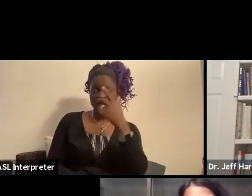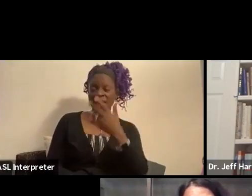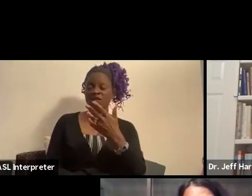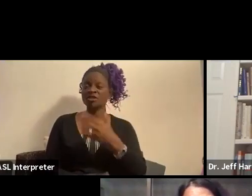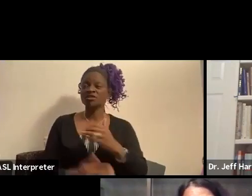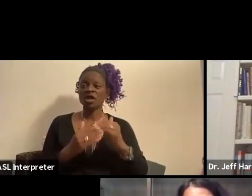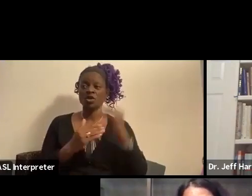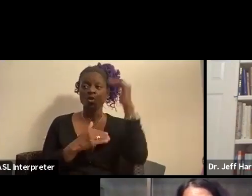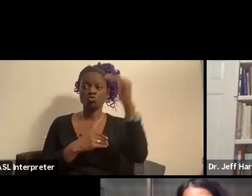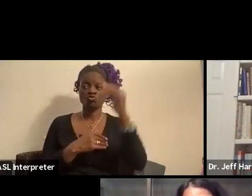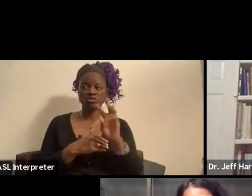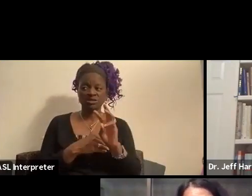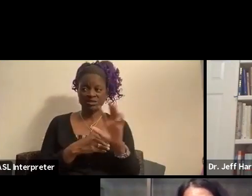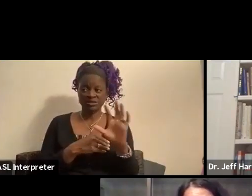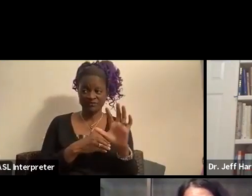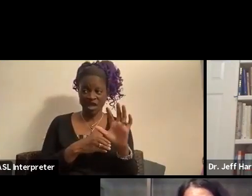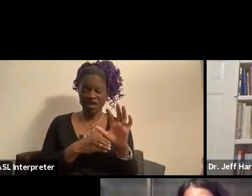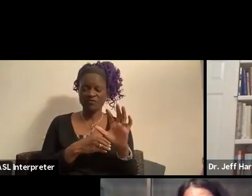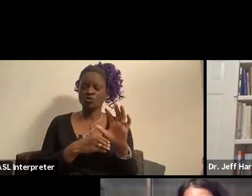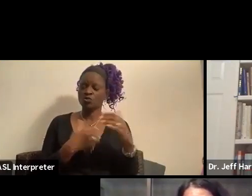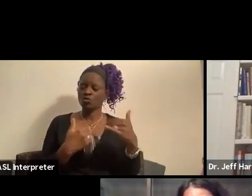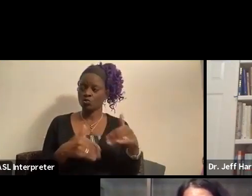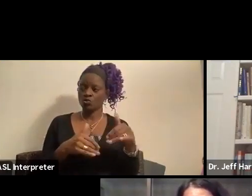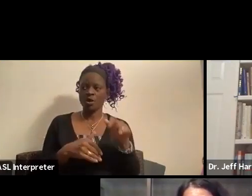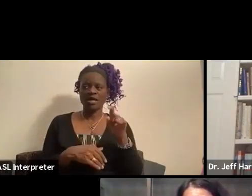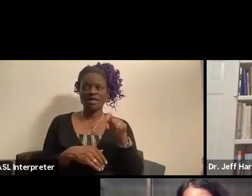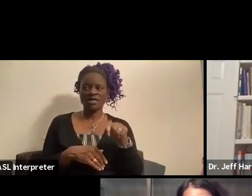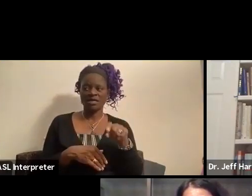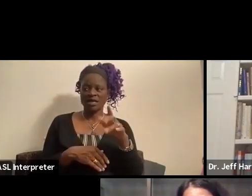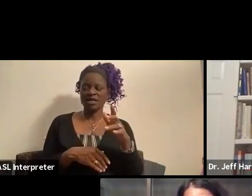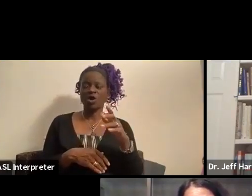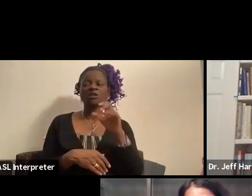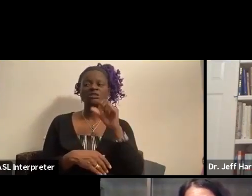Sonoma County, in fact, that one hundred and two thousand seniors in that group.